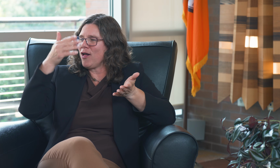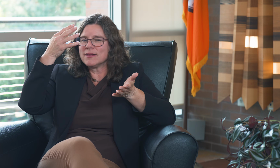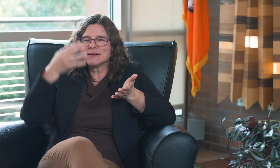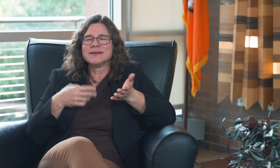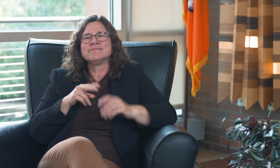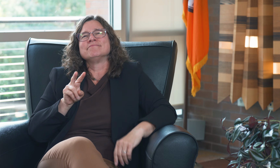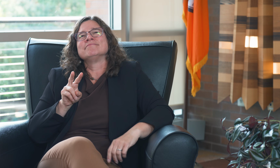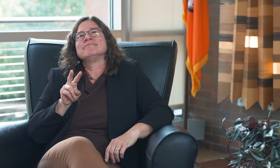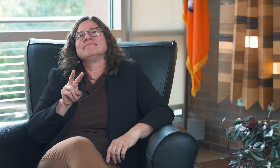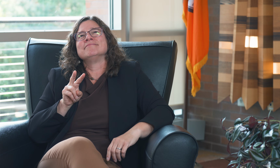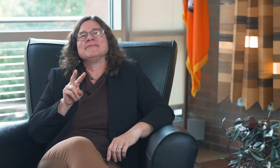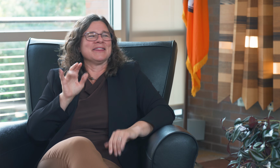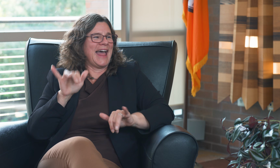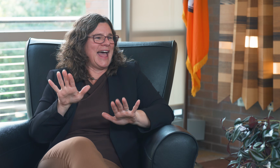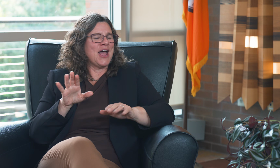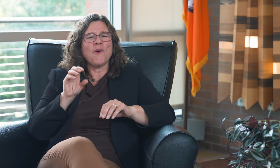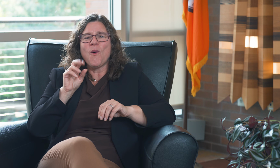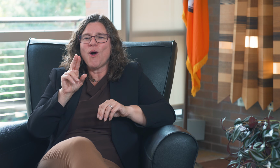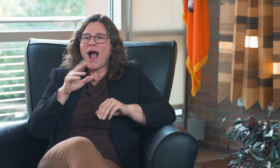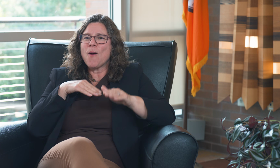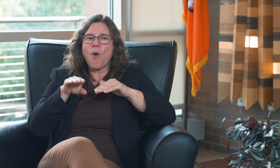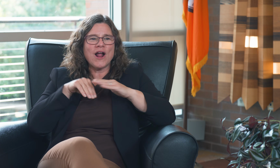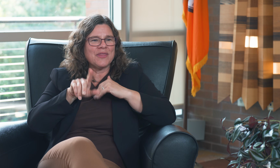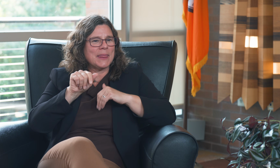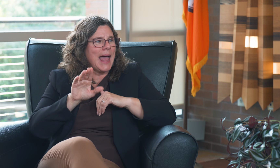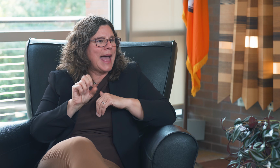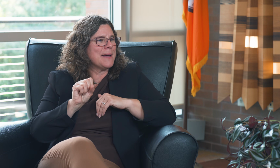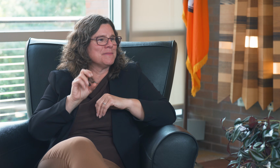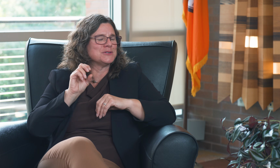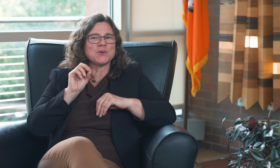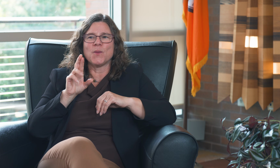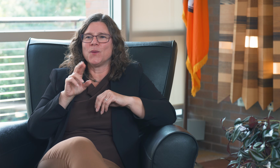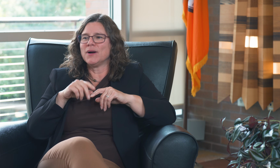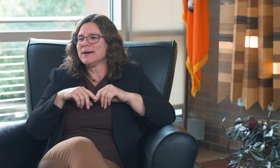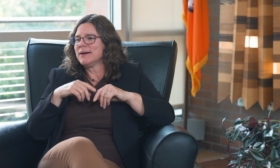They have their green wall and it just felt so great.